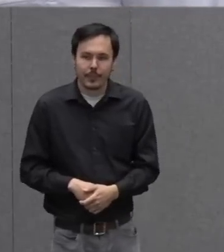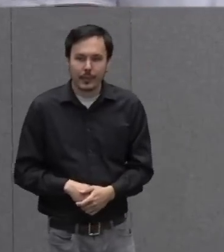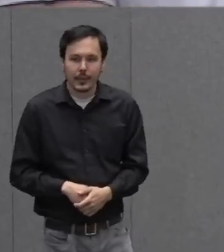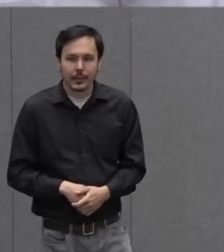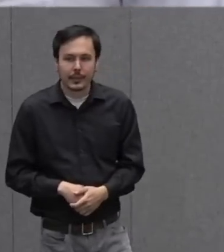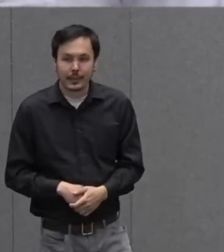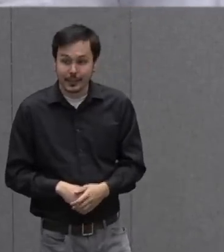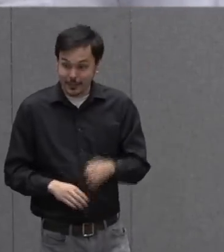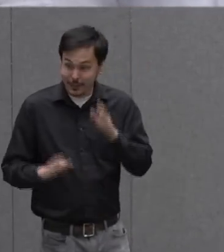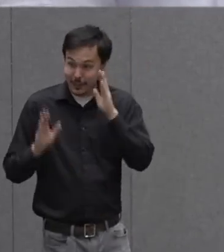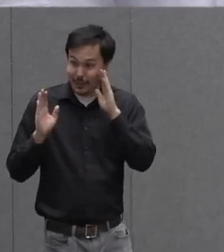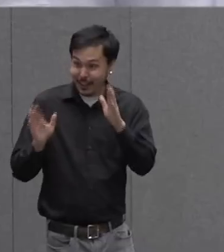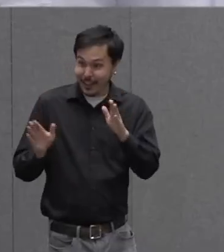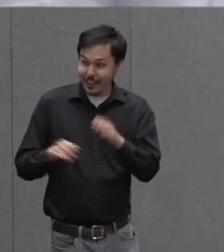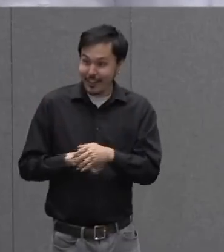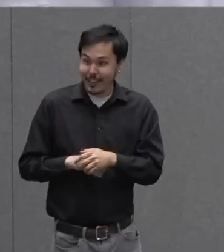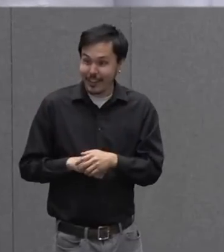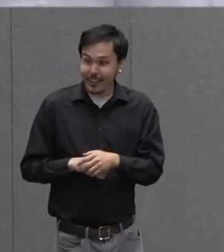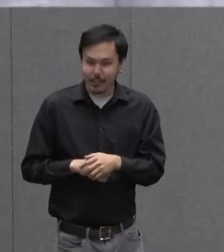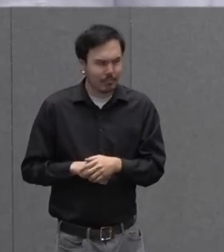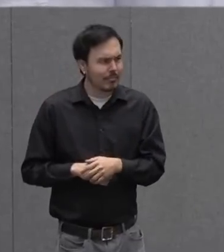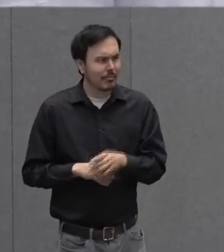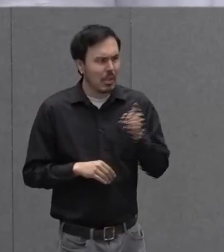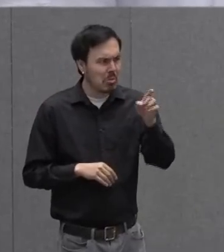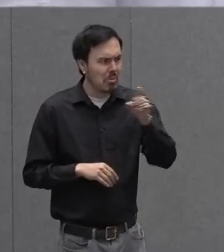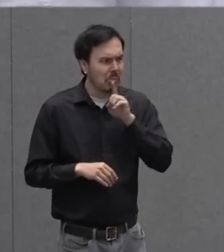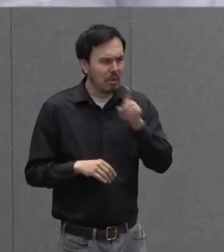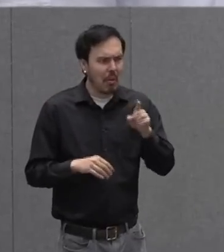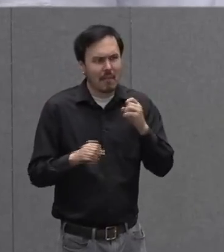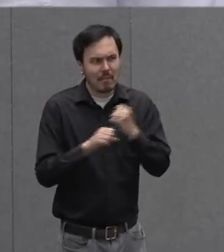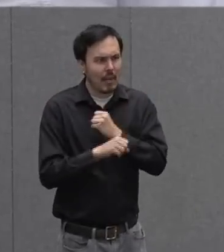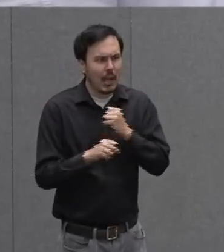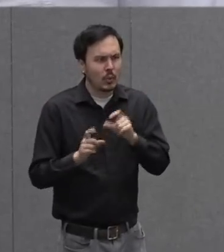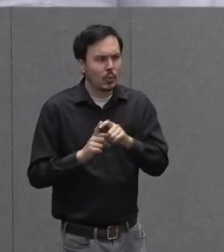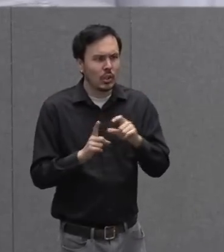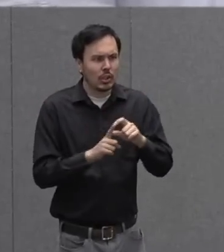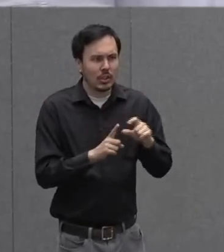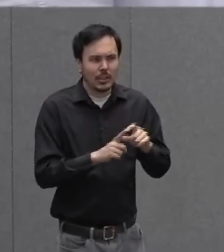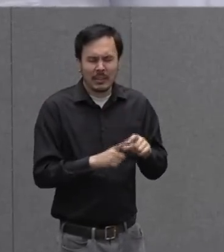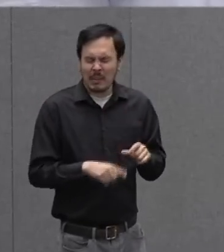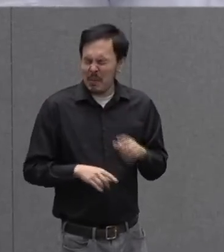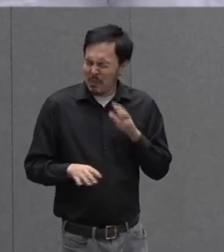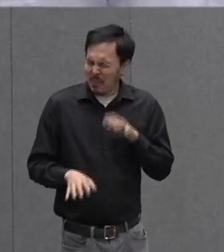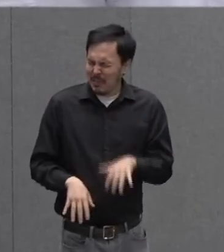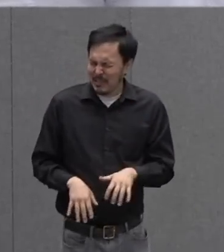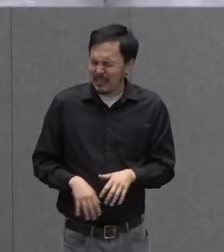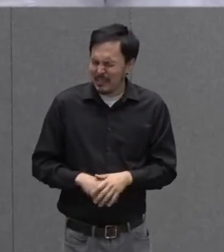Hi, there. Those are fighting words. "What?" said Paper.